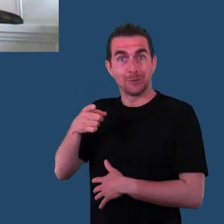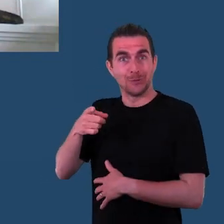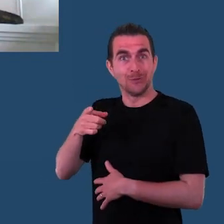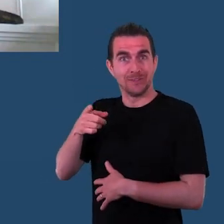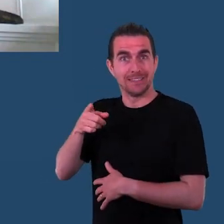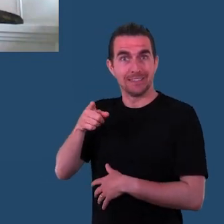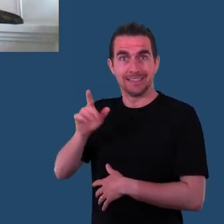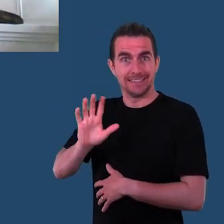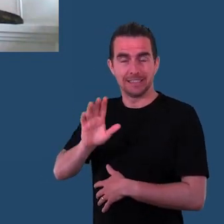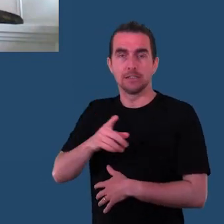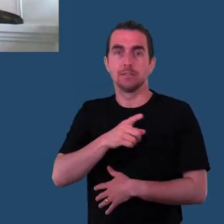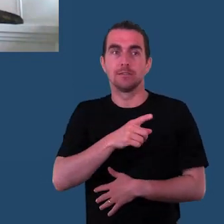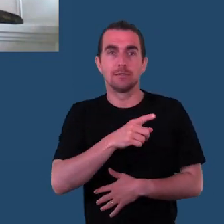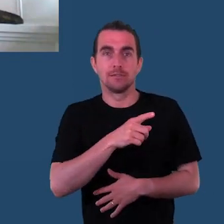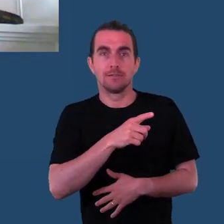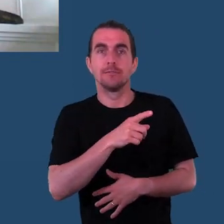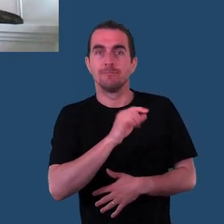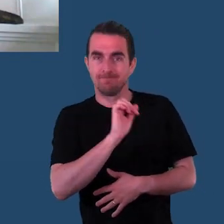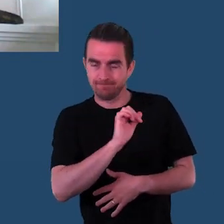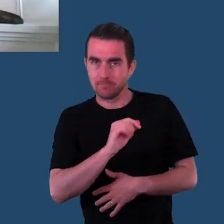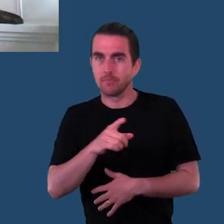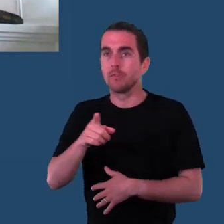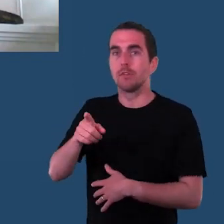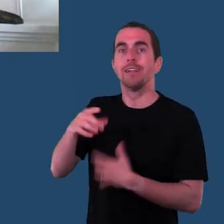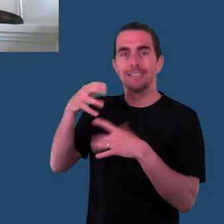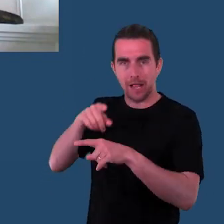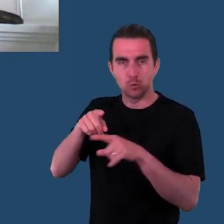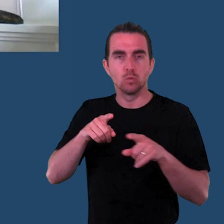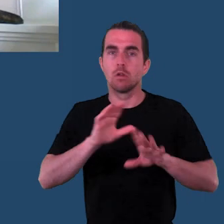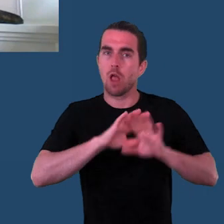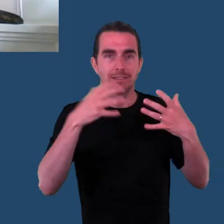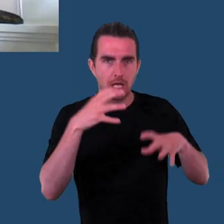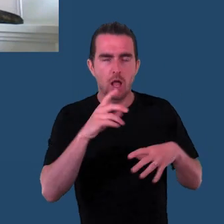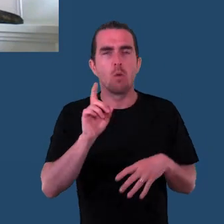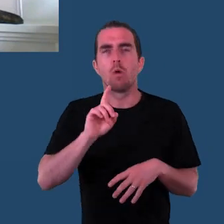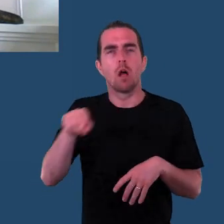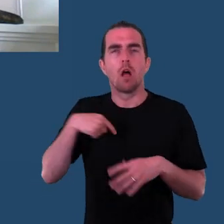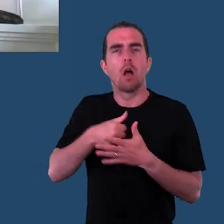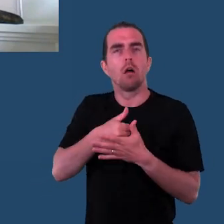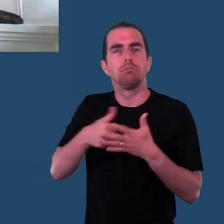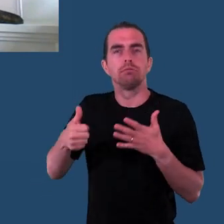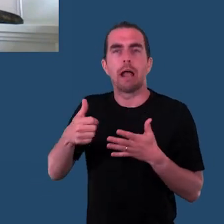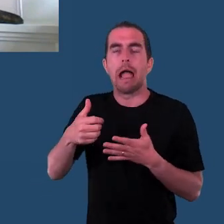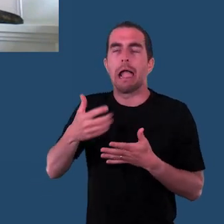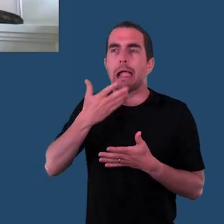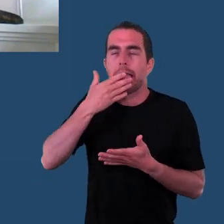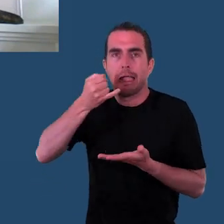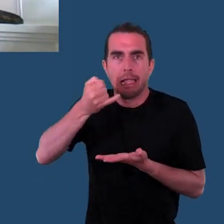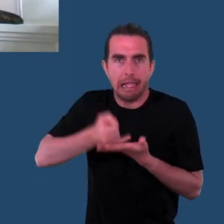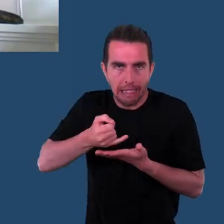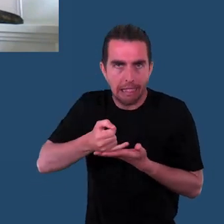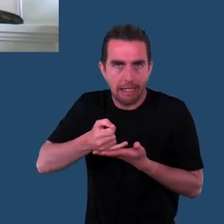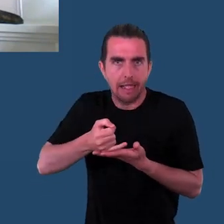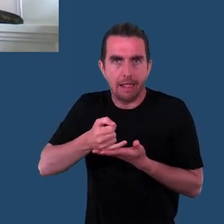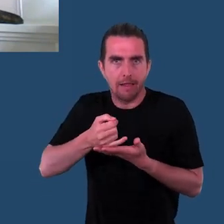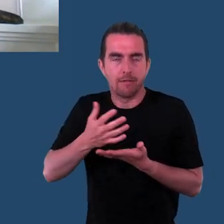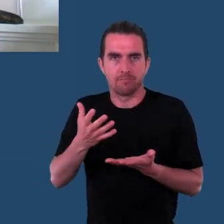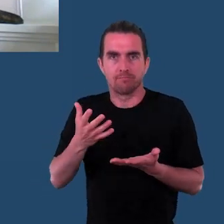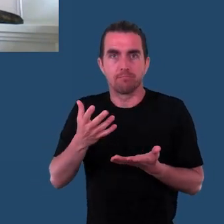we should probably take a look at some of those animals that we commonly mistake for dinosaurs. So, we've got a brilliant example